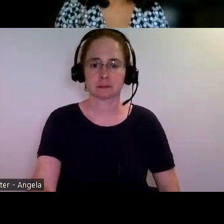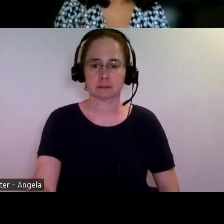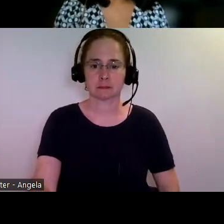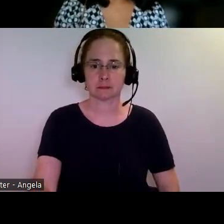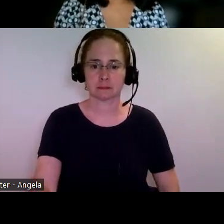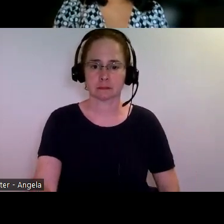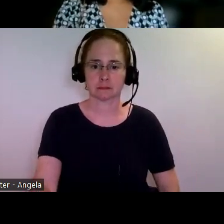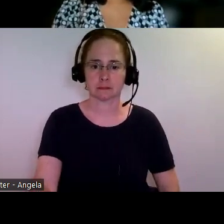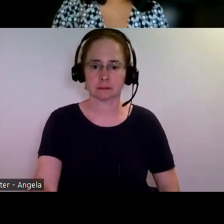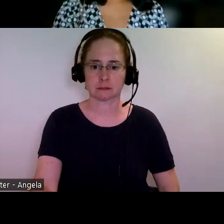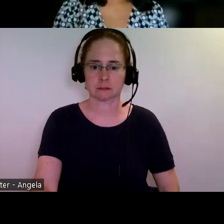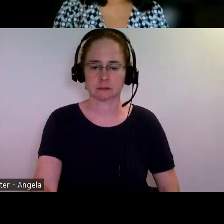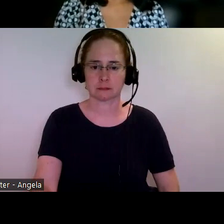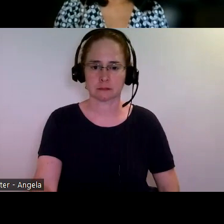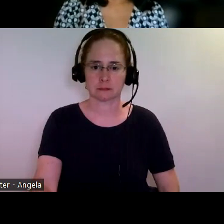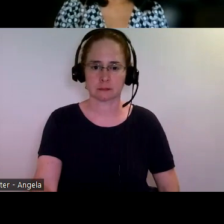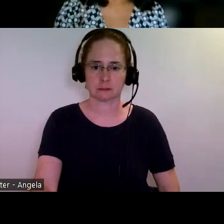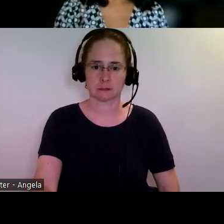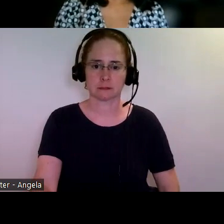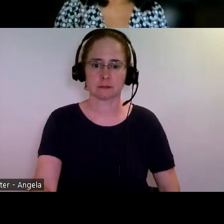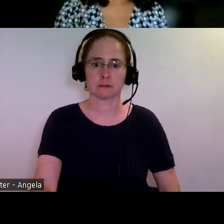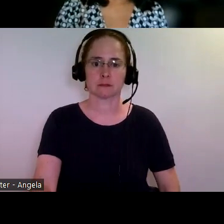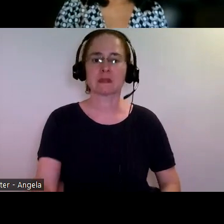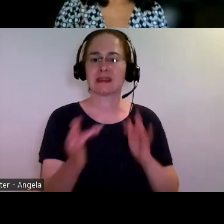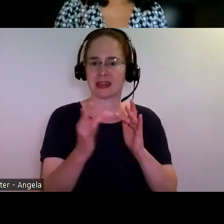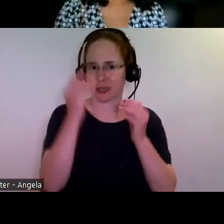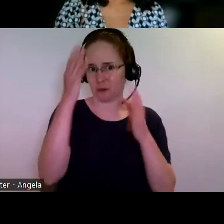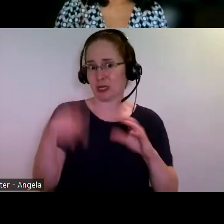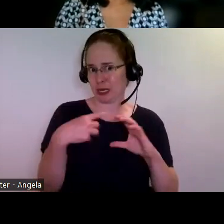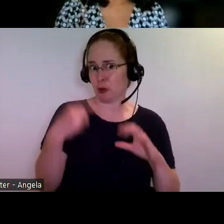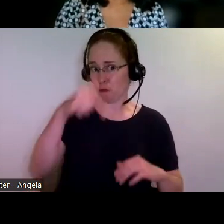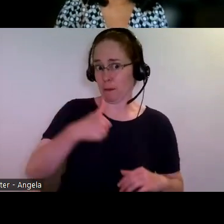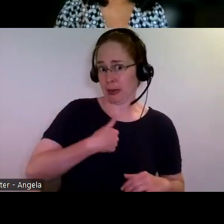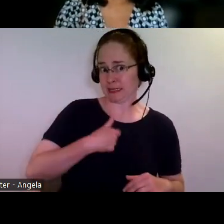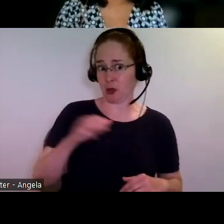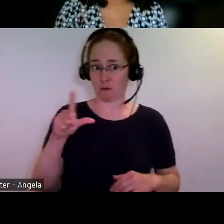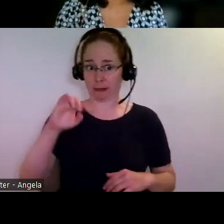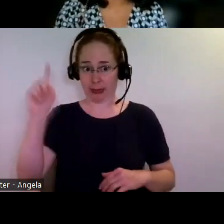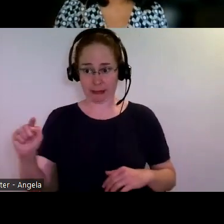So, I've included email contact information for me and Liz. If you have any questions,